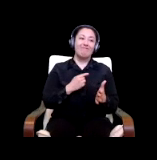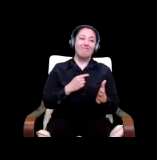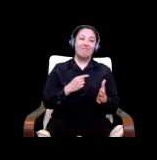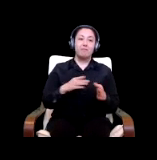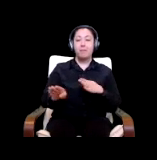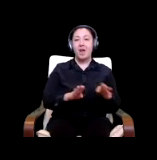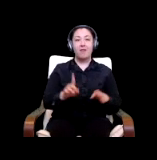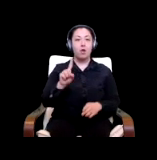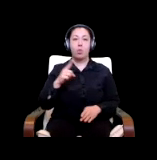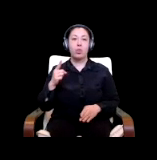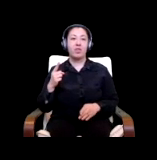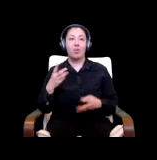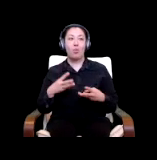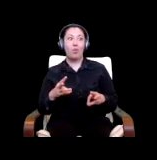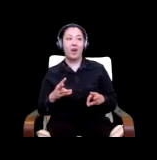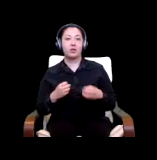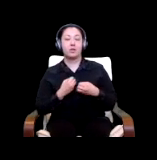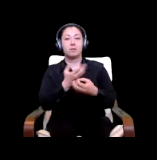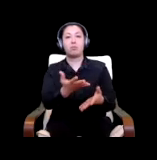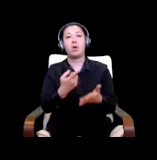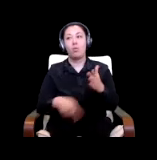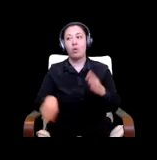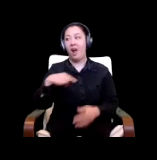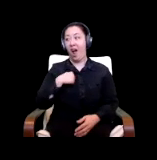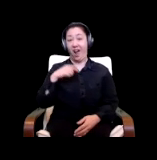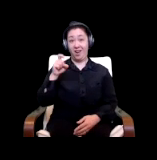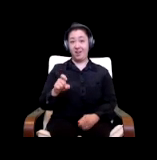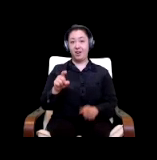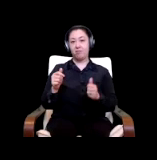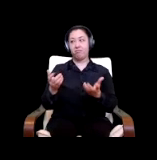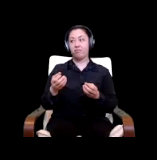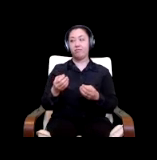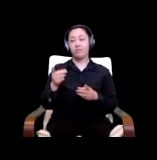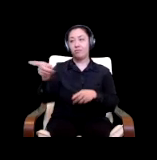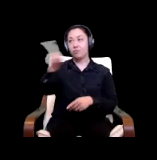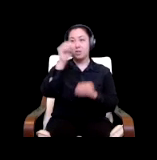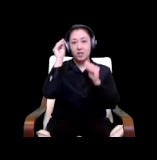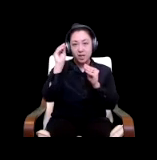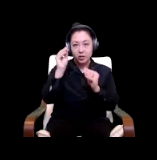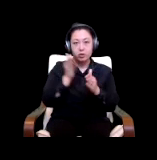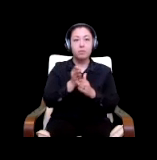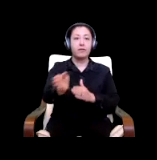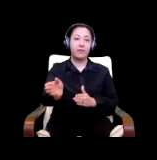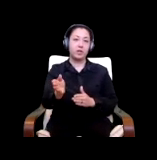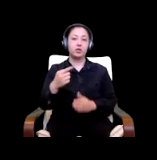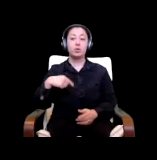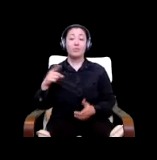So it is important when addressing these behaviors that we acknowledge that their behavior is